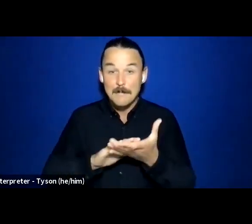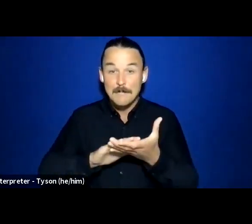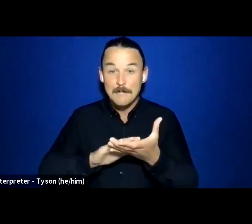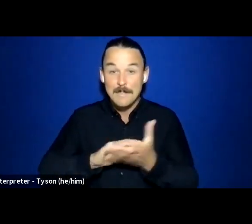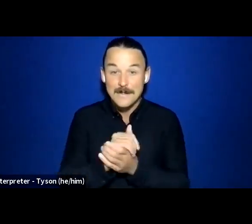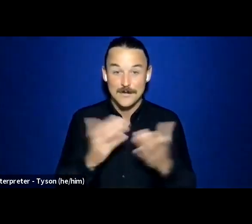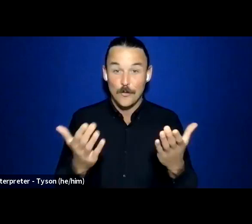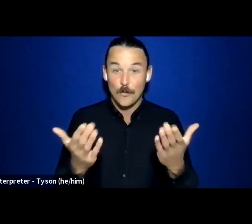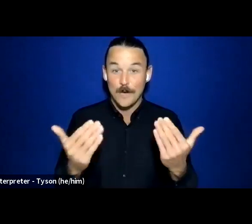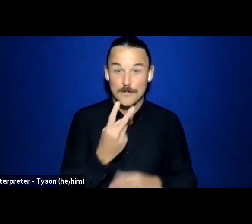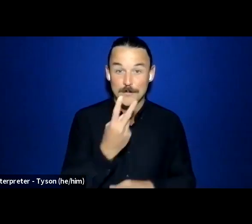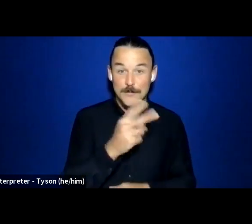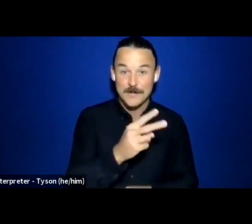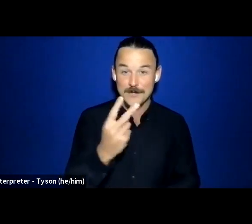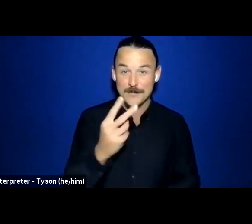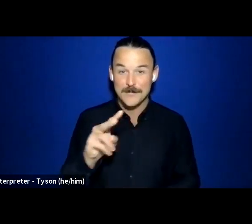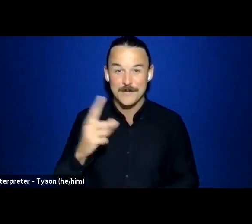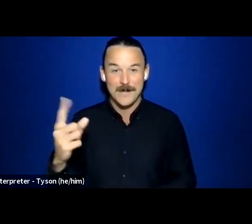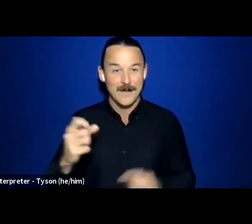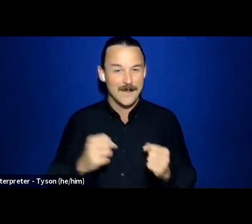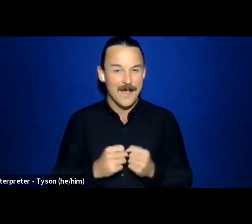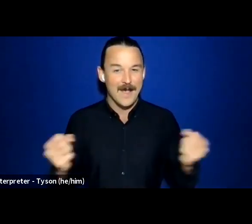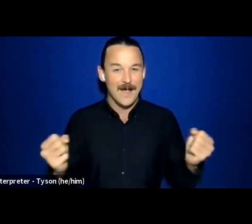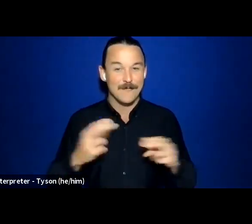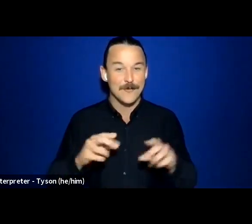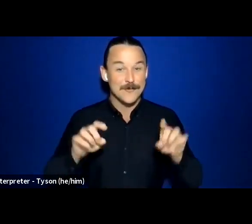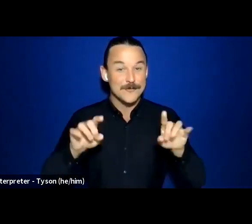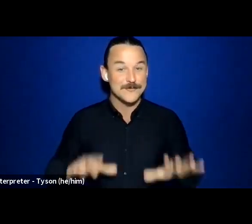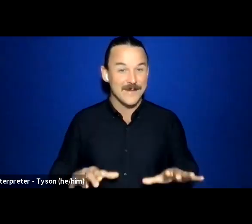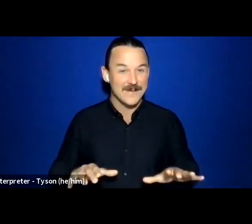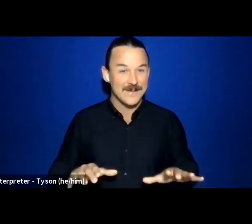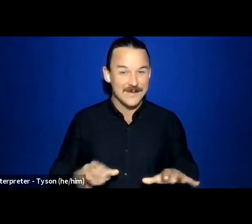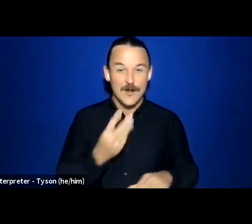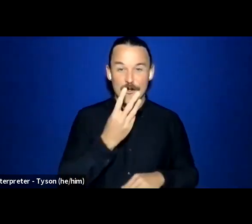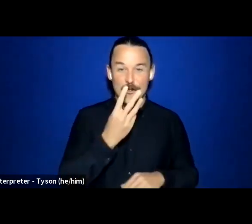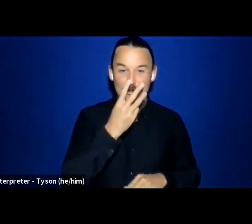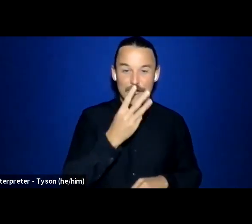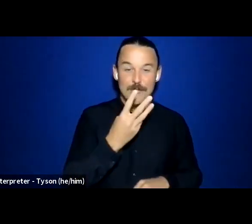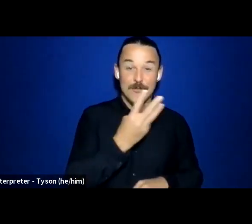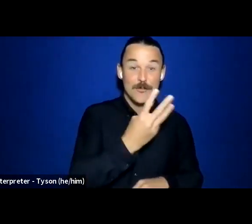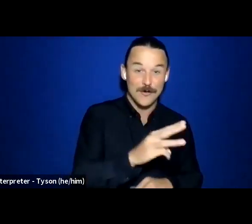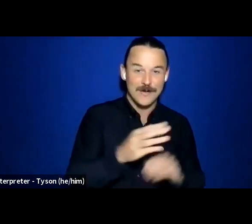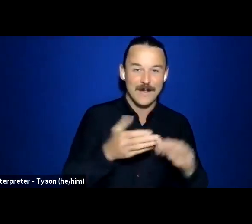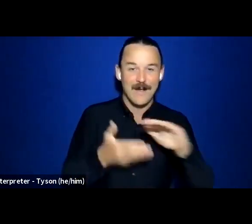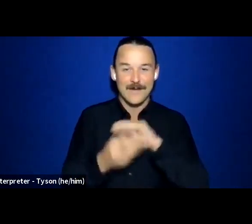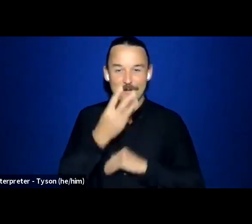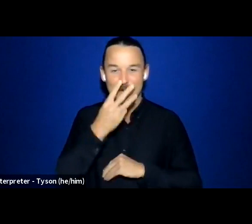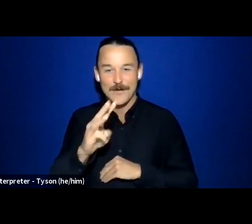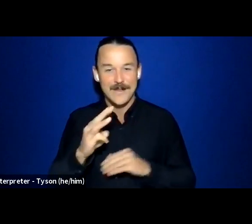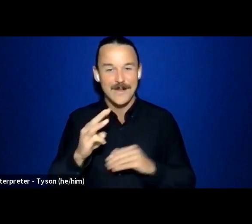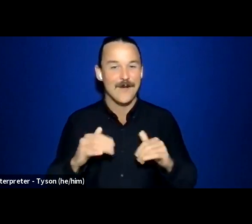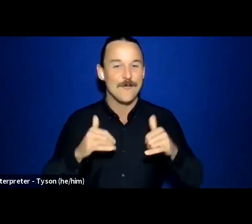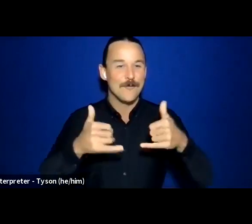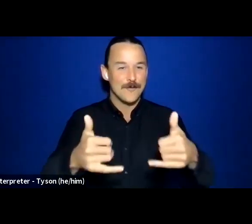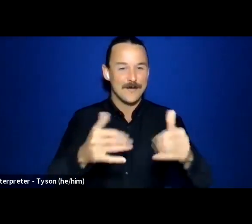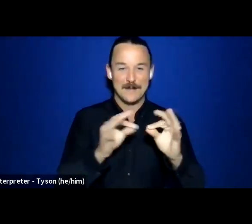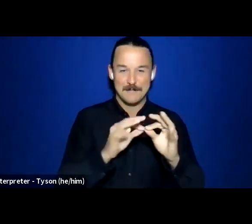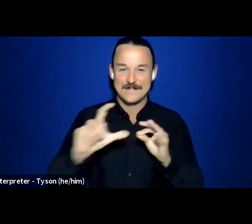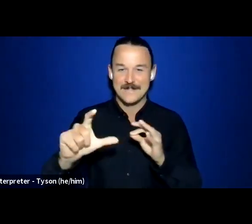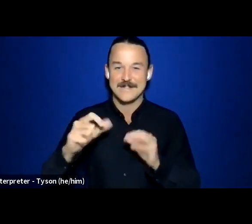Good evening, folks. It is my pleasure to welcome you to It is my pleasure to welcome you to the 2021 out for us to the 2021 out for Australia 30. under 30 under 30 Awards proudly say under 30 Awards proudly supported by basically Gee, I